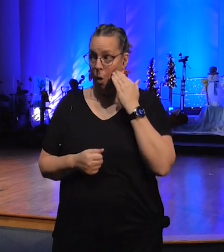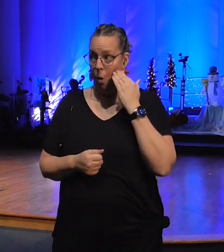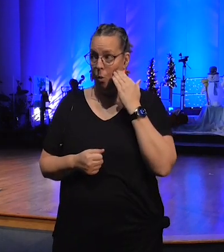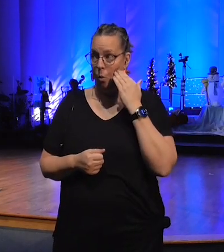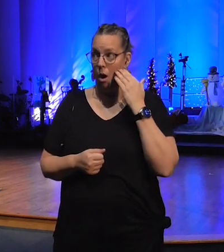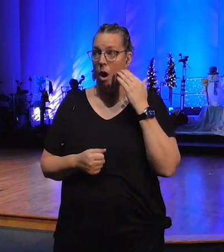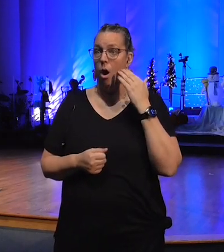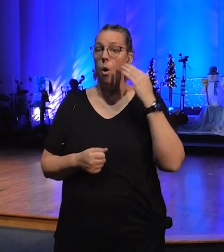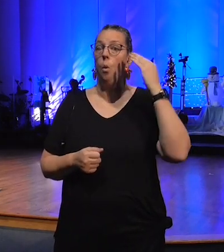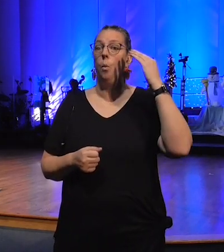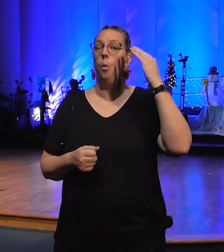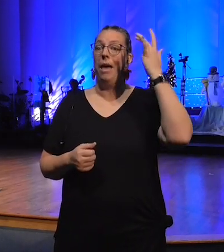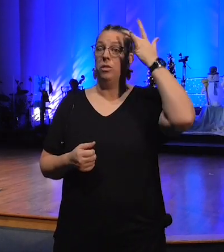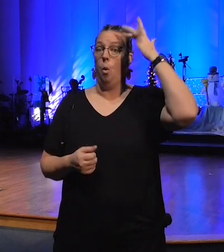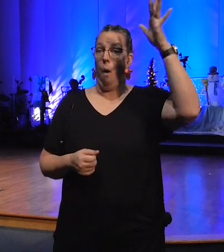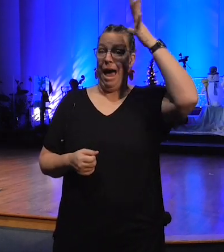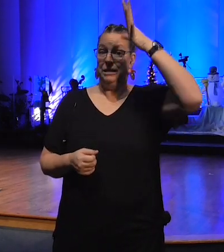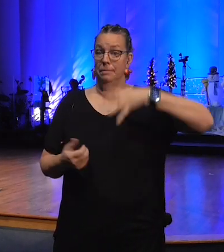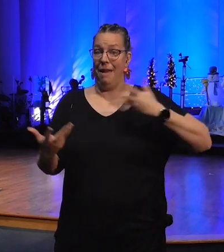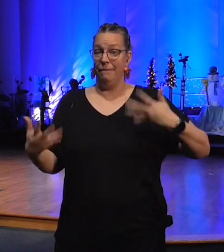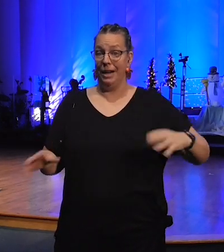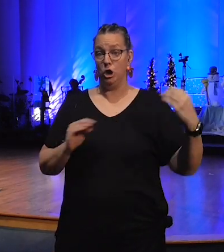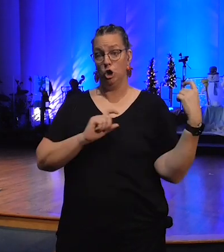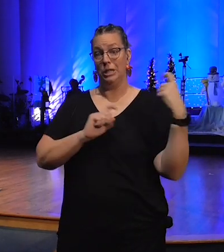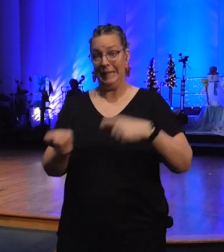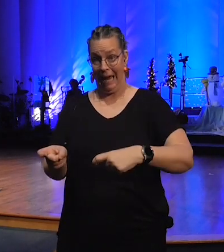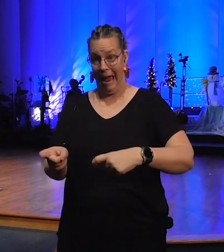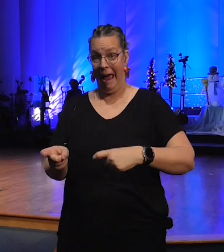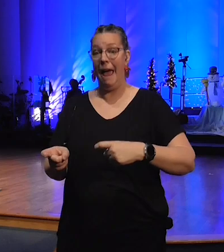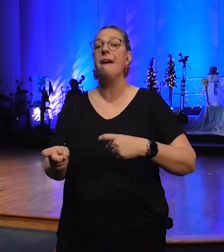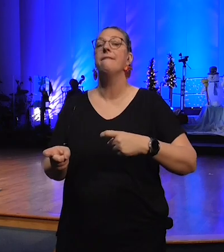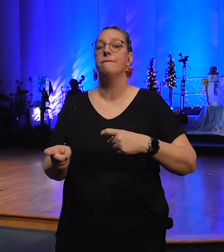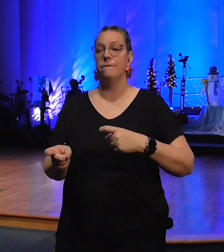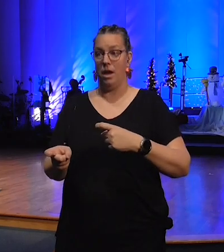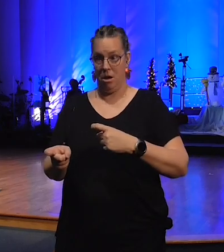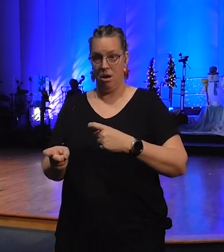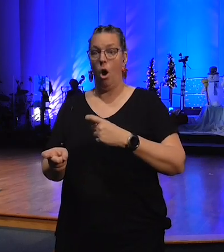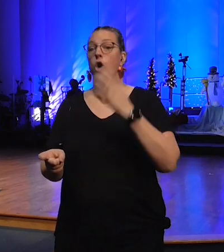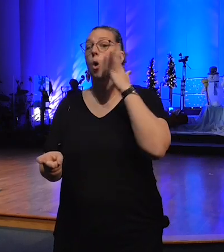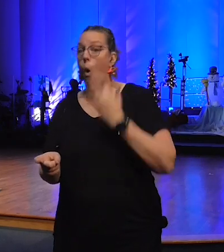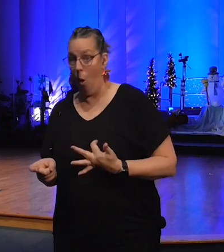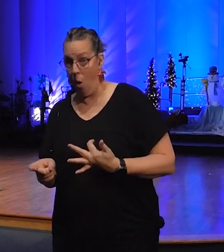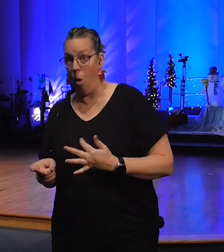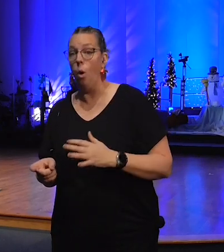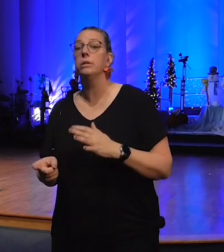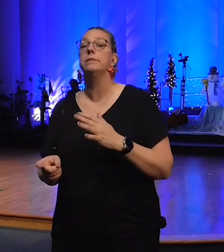found touching is that uh you know after the wise men had given their gifts of gold and